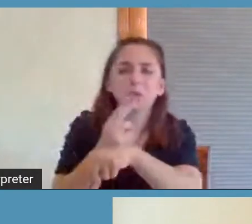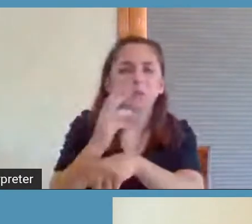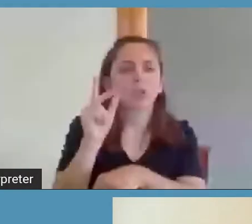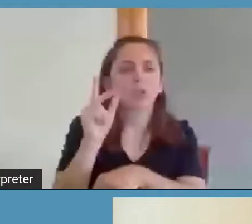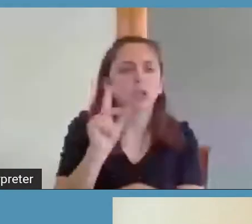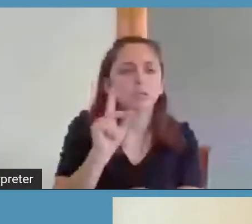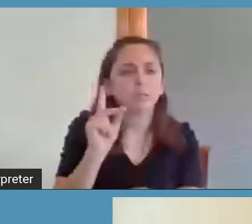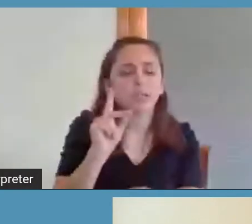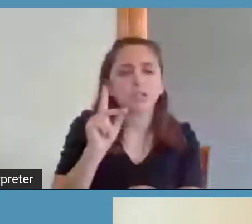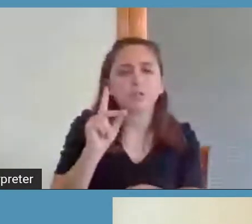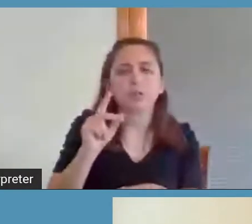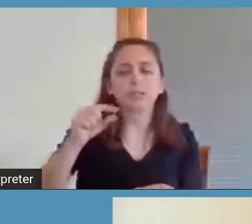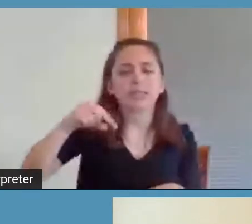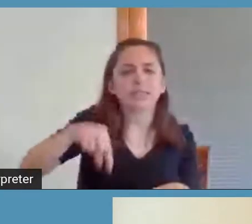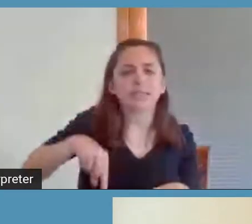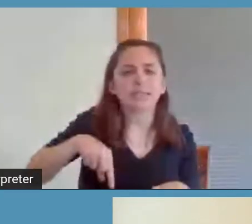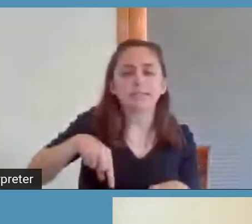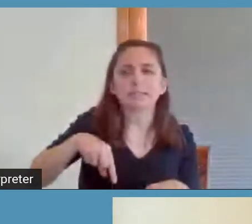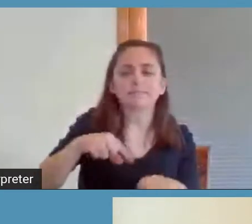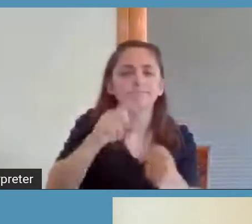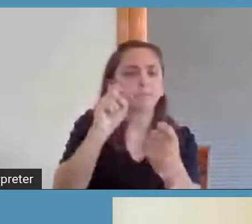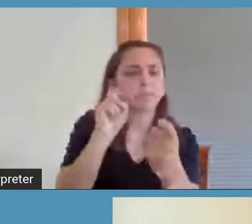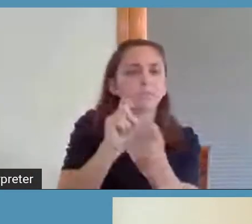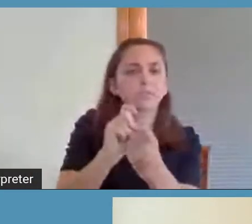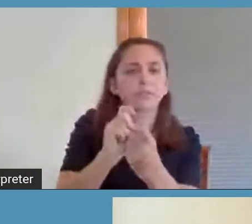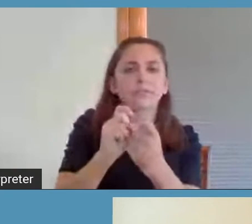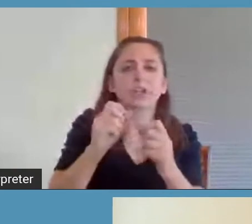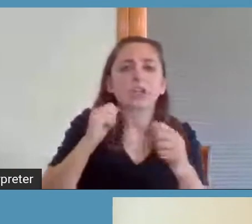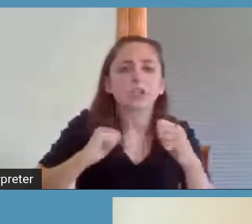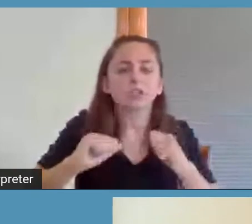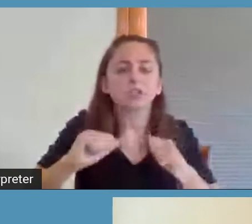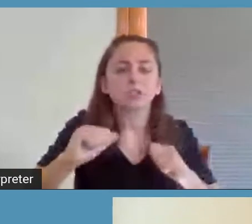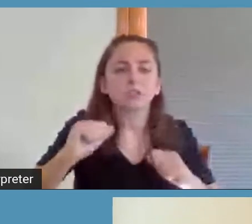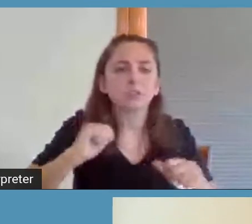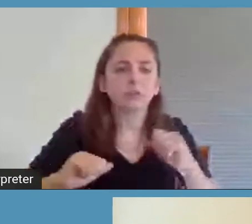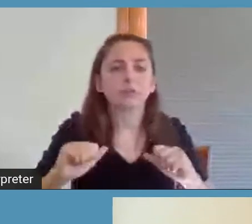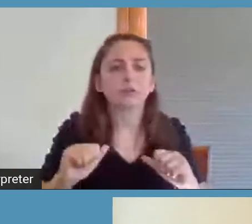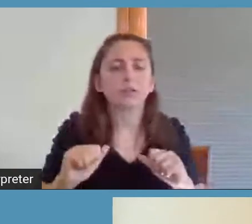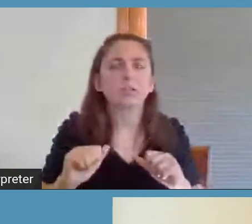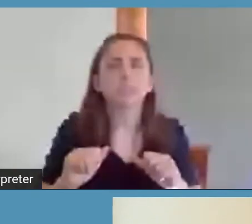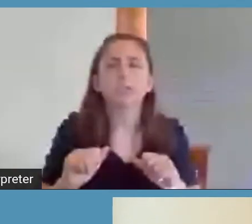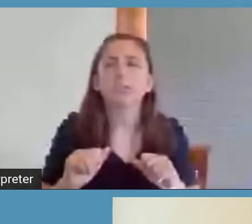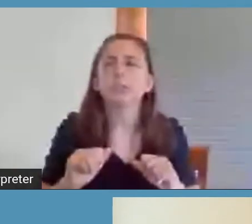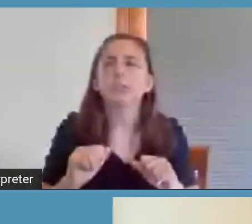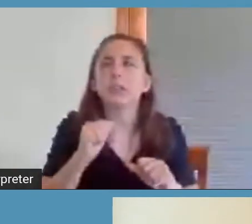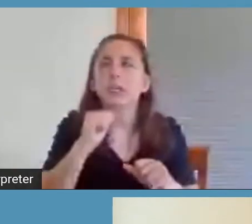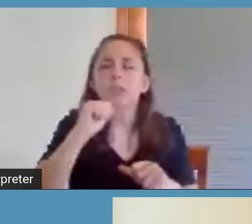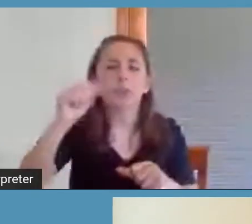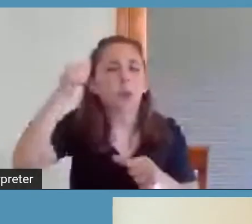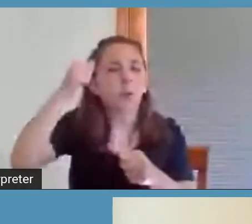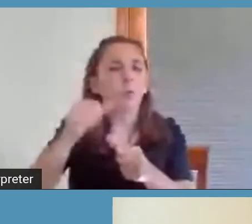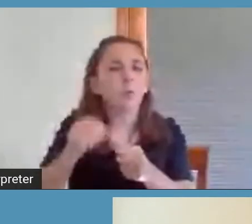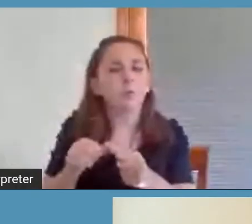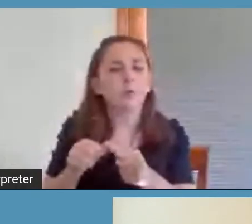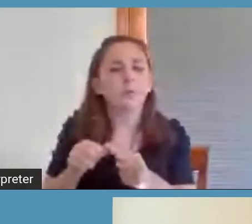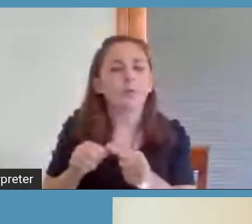particular show on thesis show um i don't recall there being however i do know that